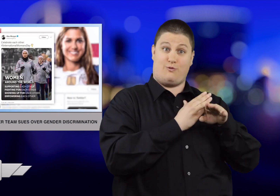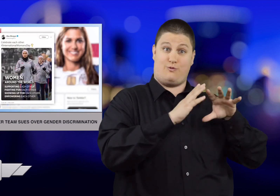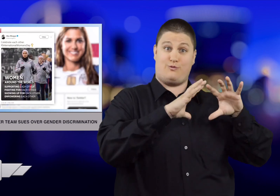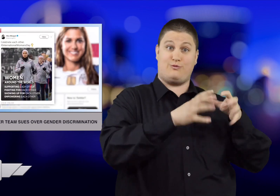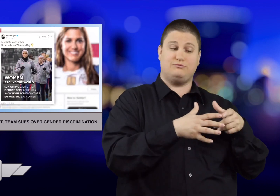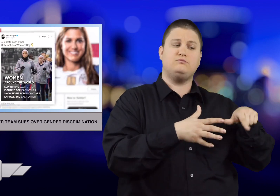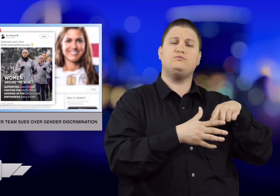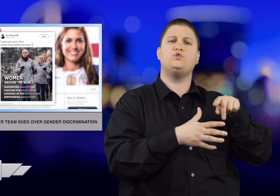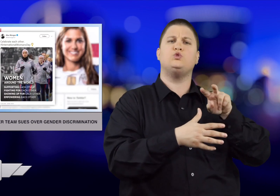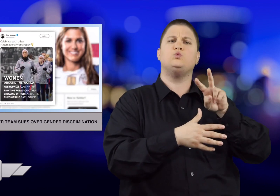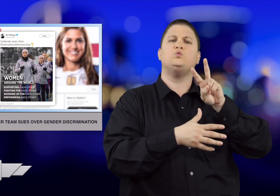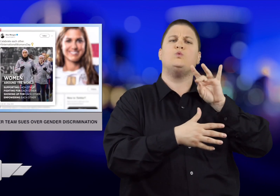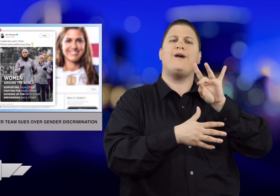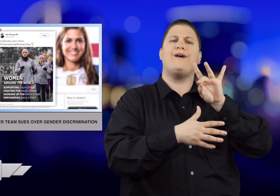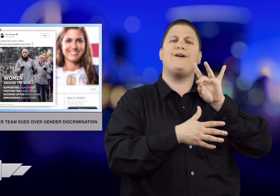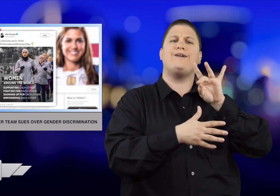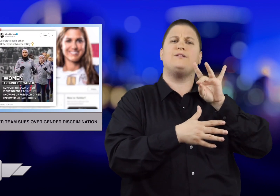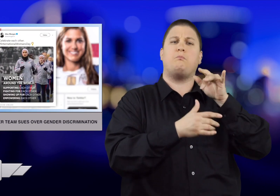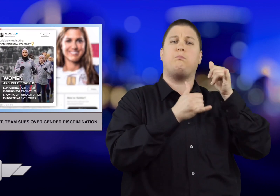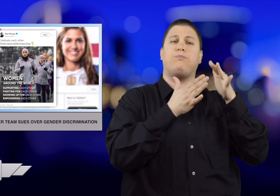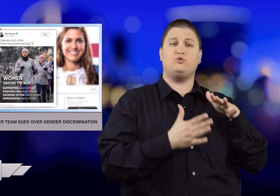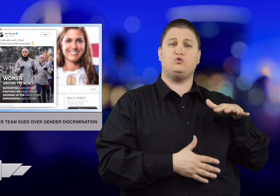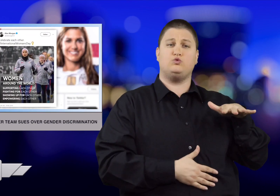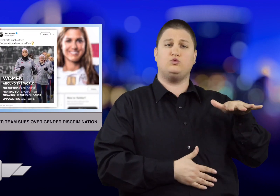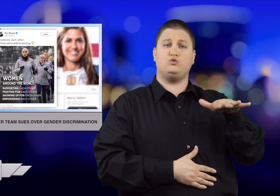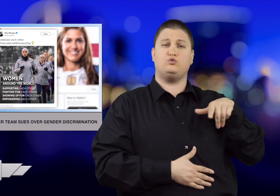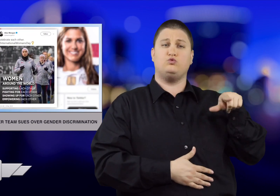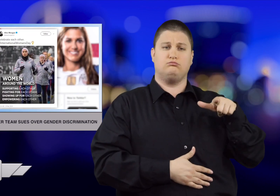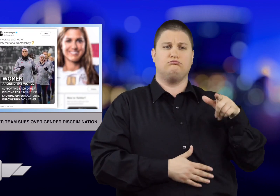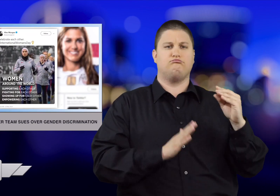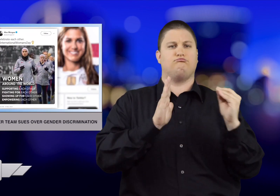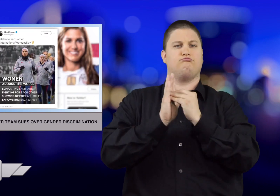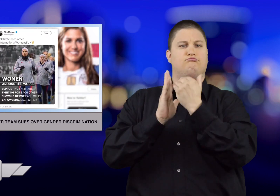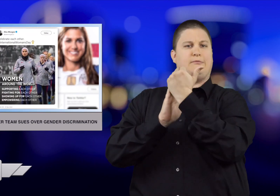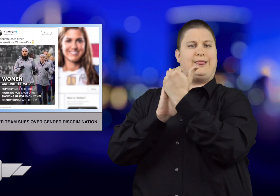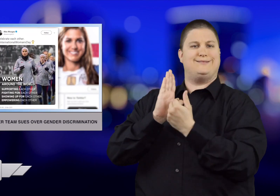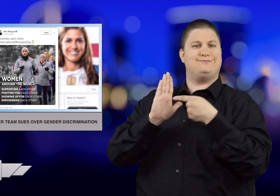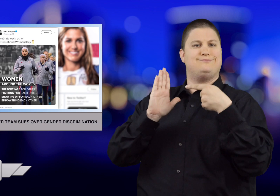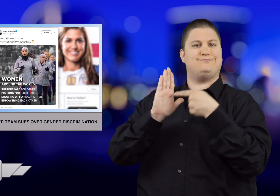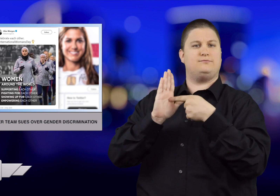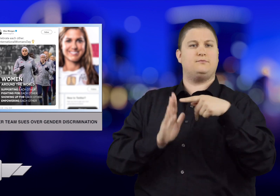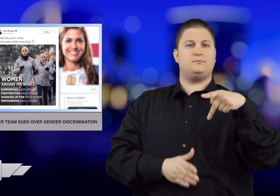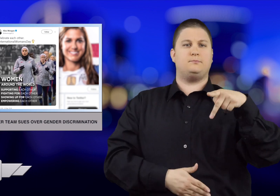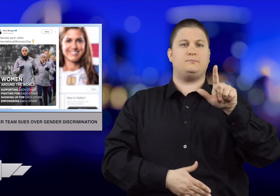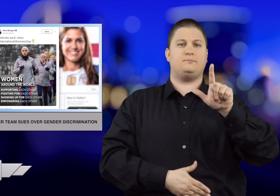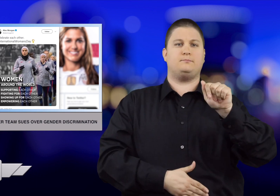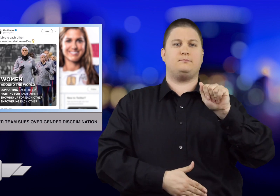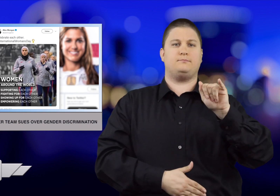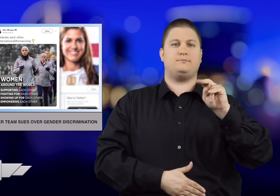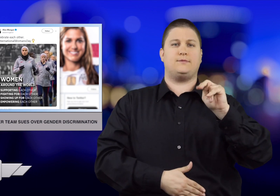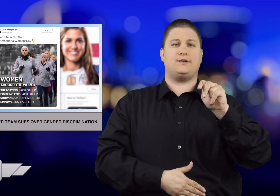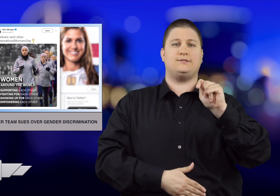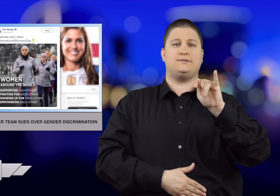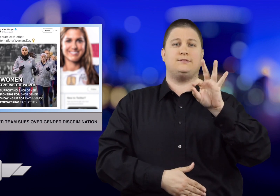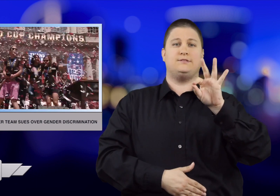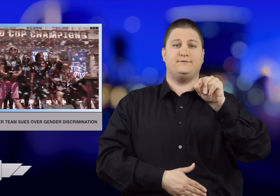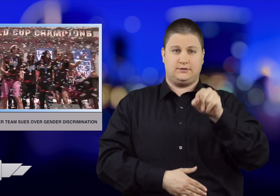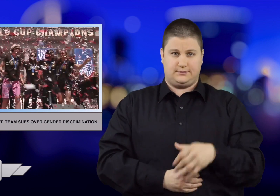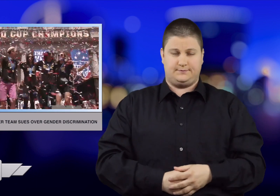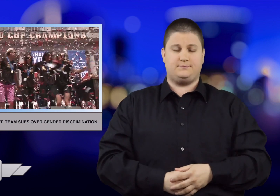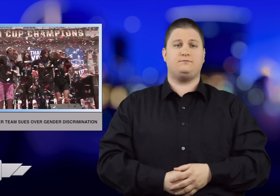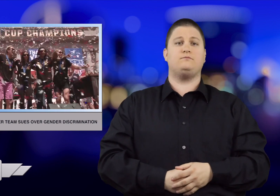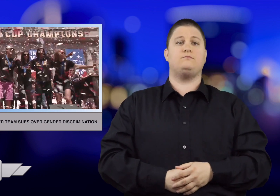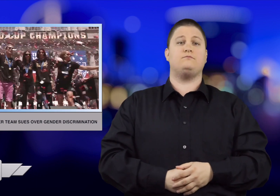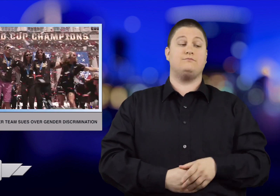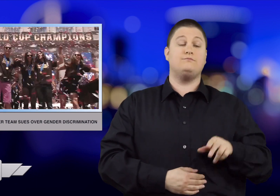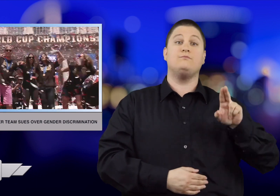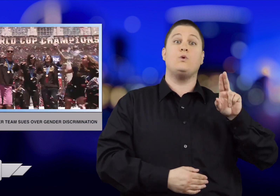28 members of the team are listed as plaintiffs.